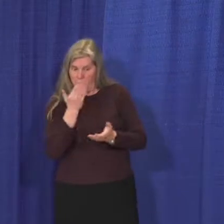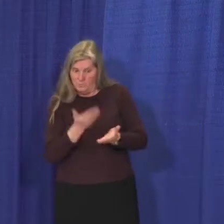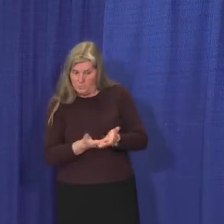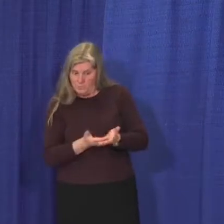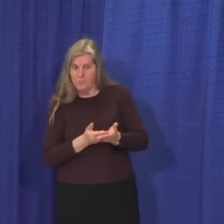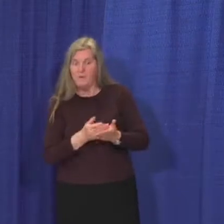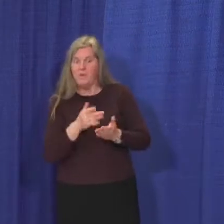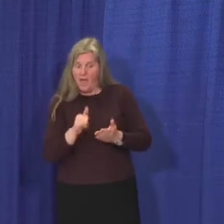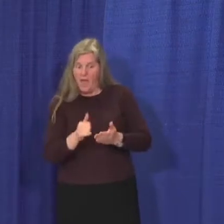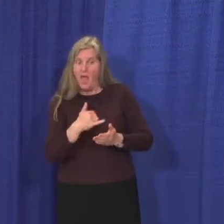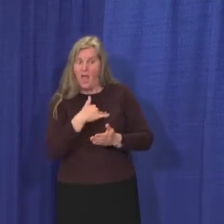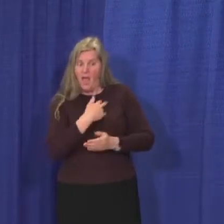for the verification of their